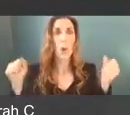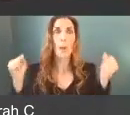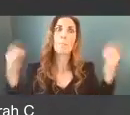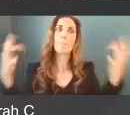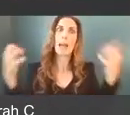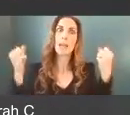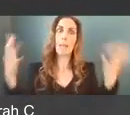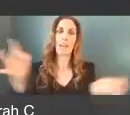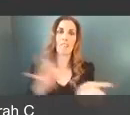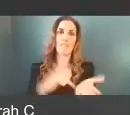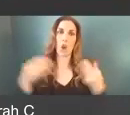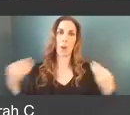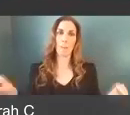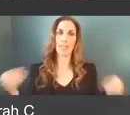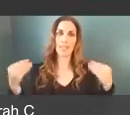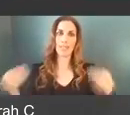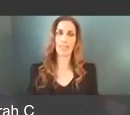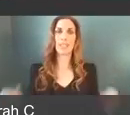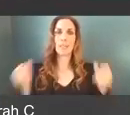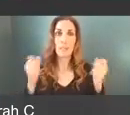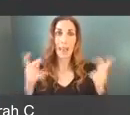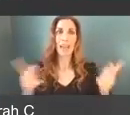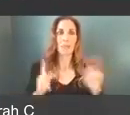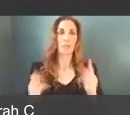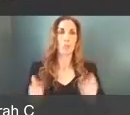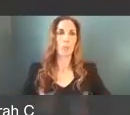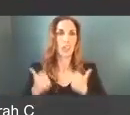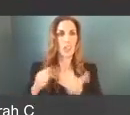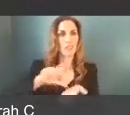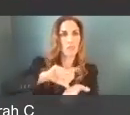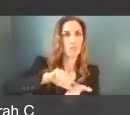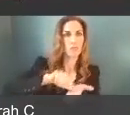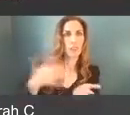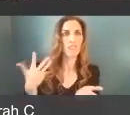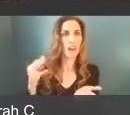know, that everybody will be living supposedly within five miles of a pharmacy that has vaccine.